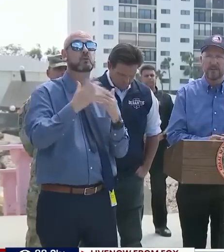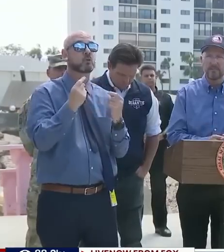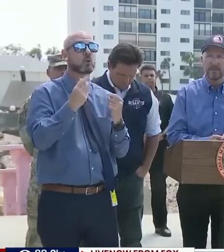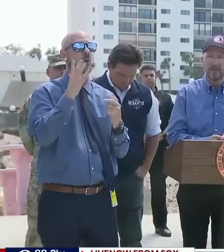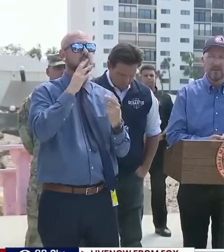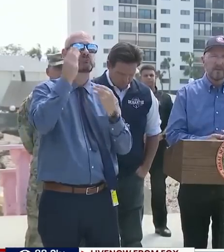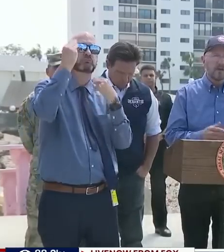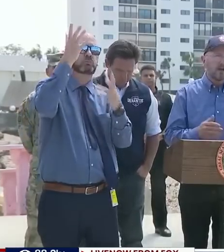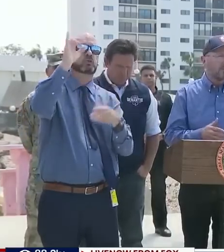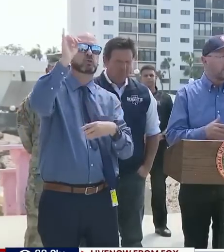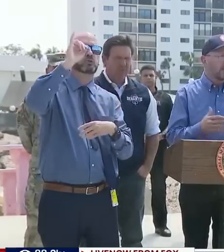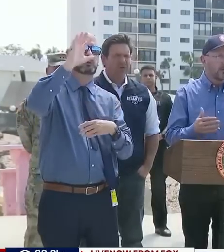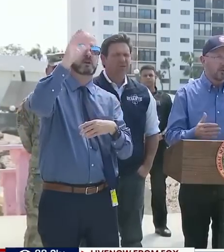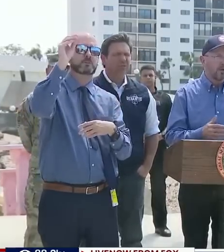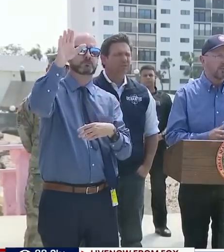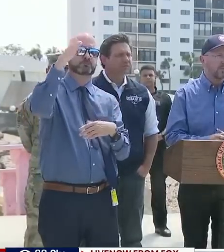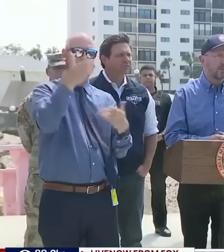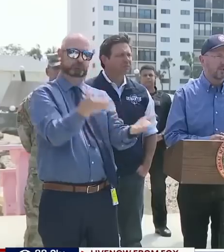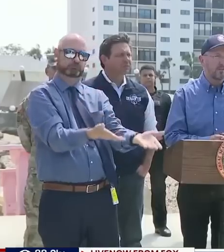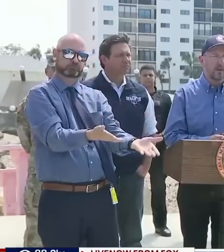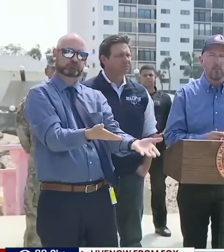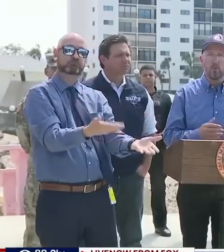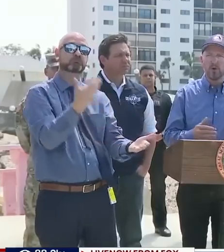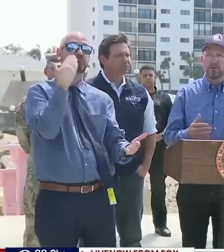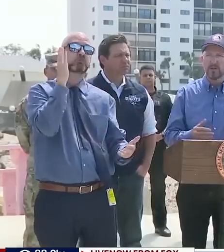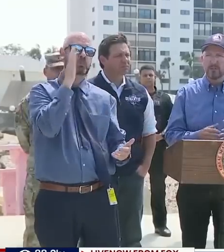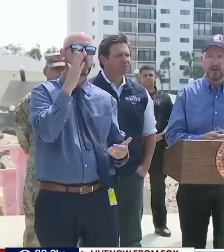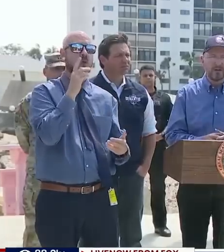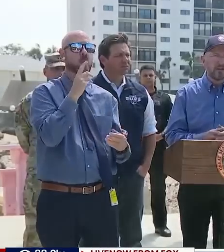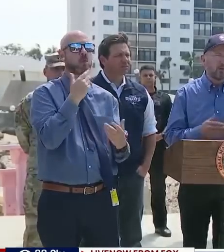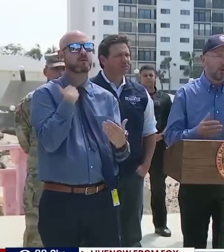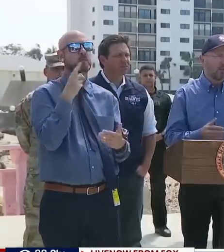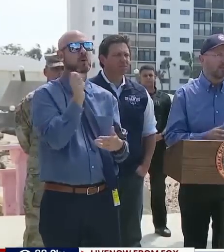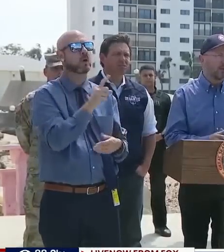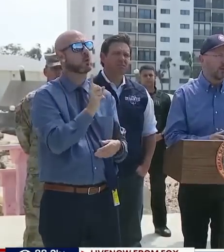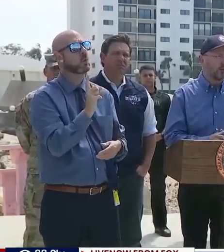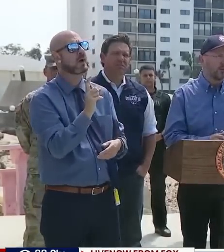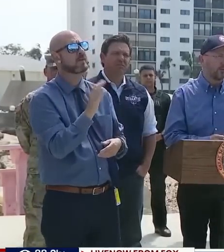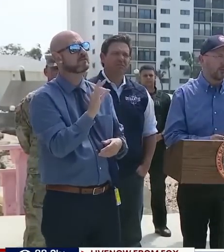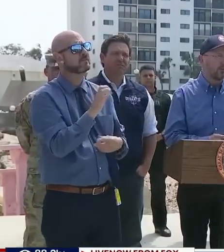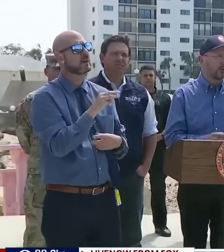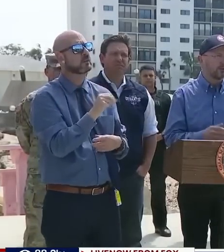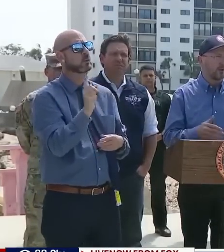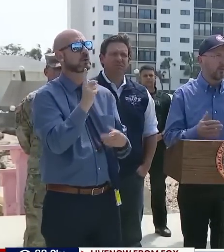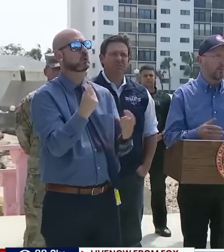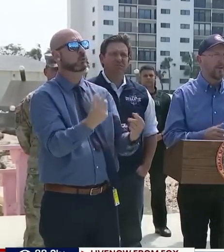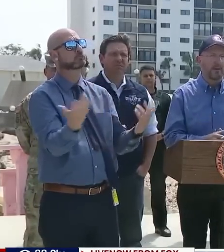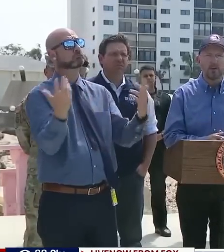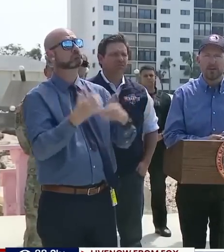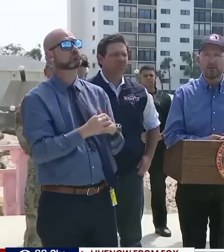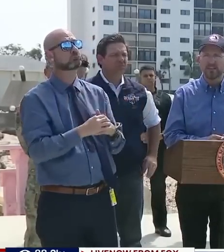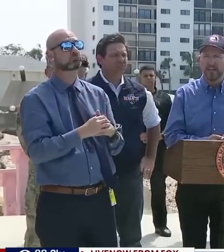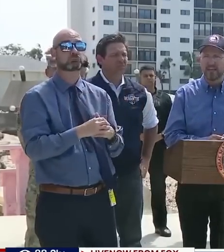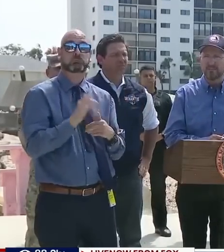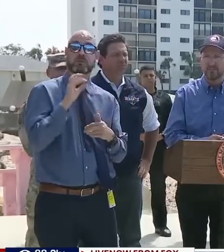sure you separate that out. The next thing that you're going to want to do is notify your insurance company. Um, I know the question is